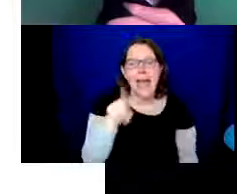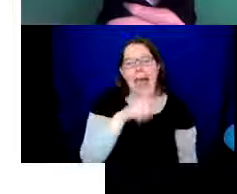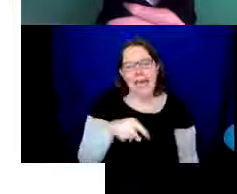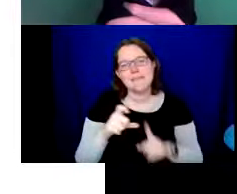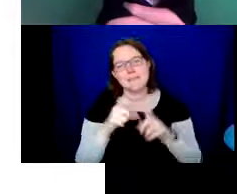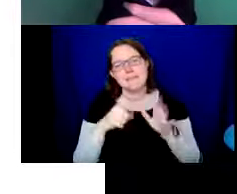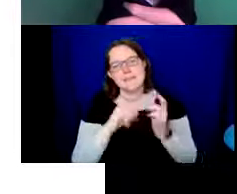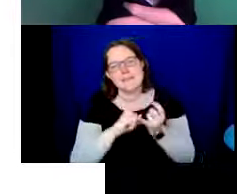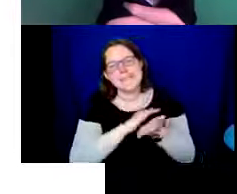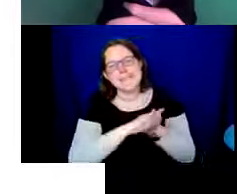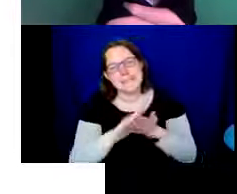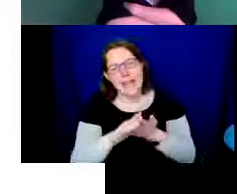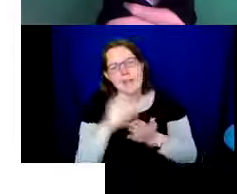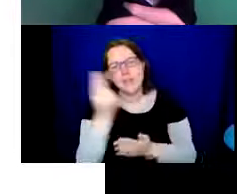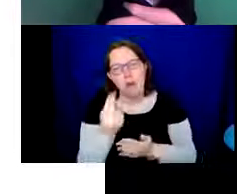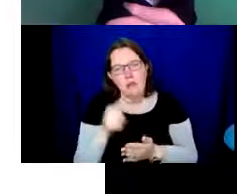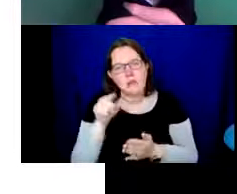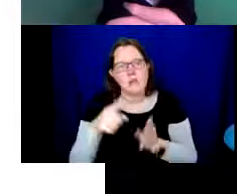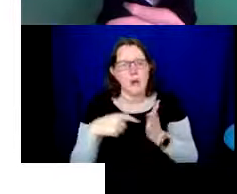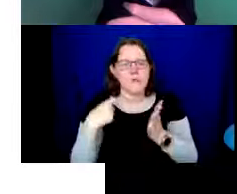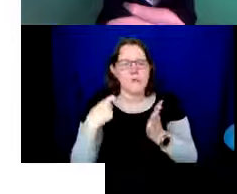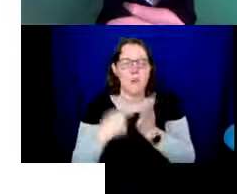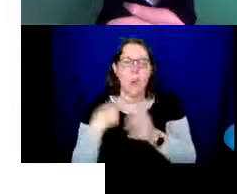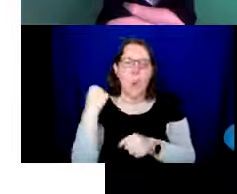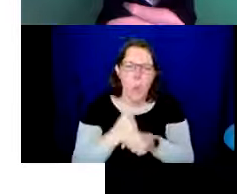but i can't tell you what is and what isn't an intervention